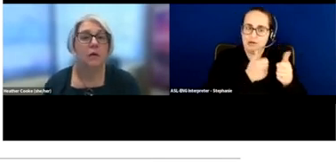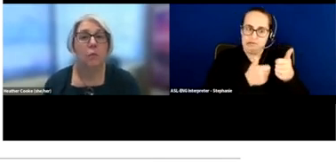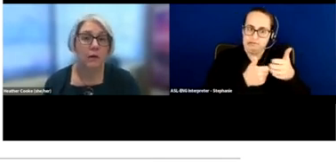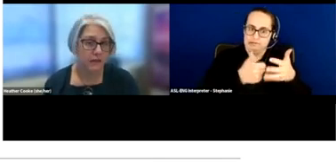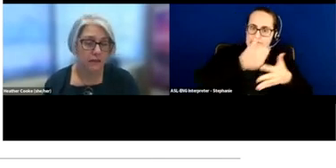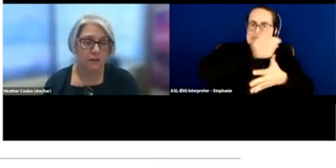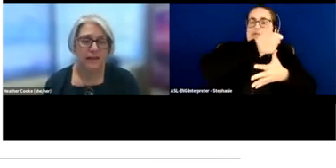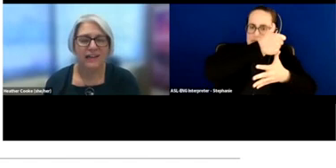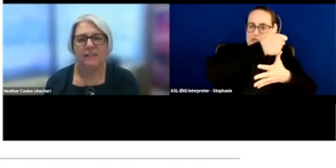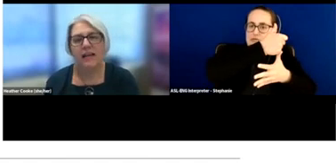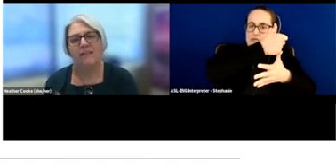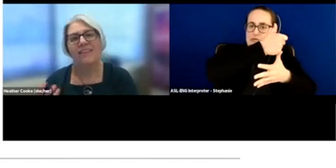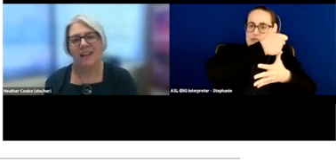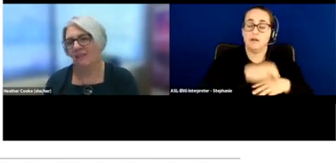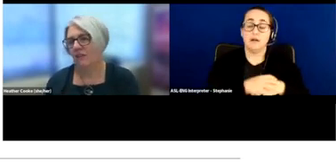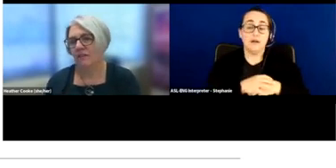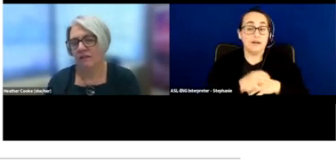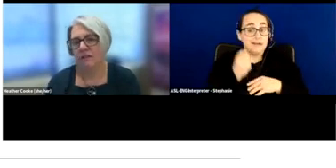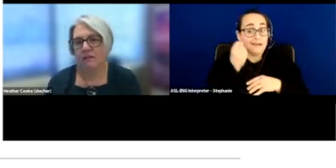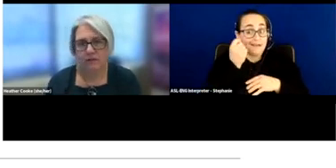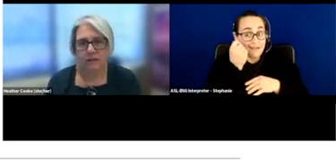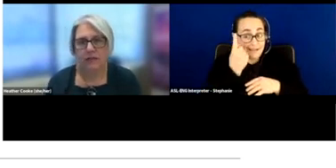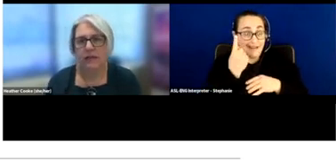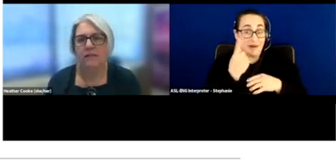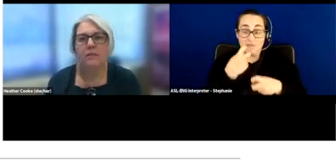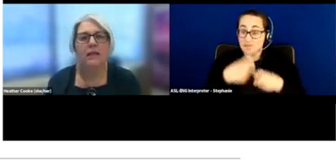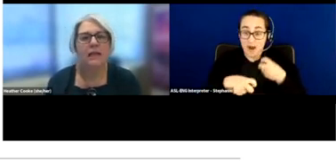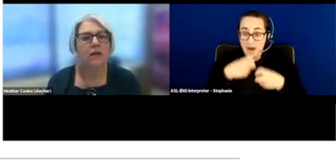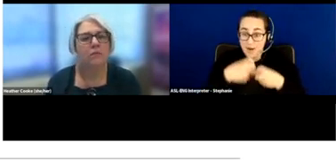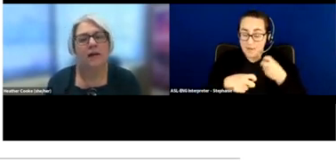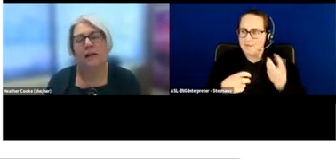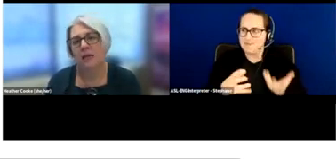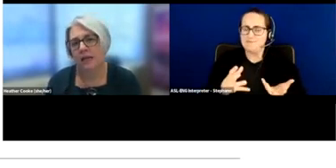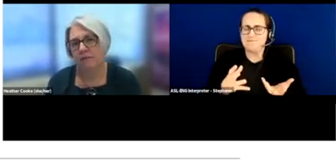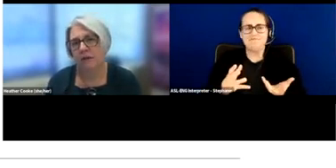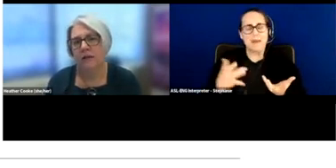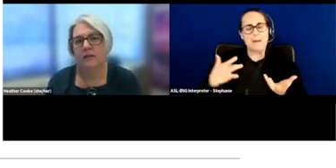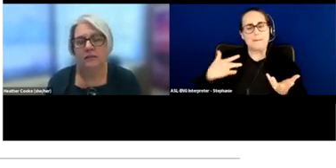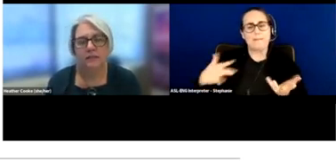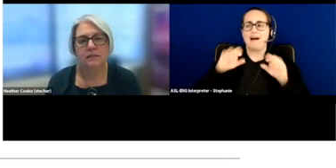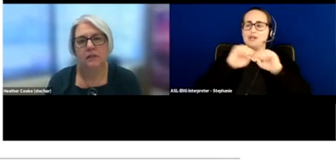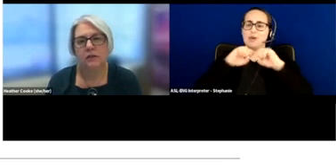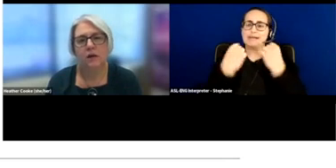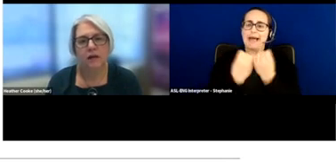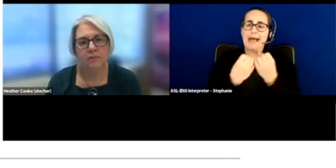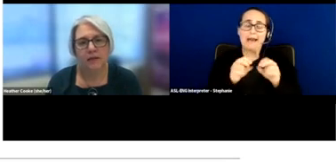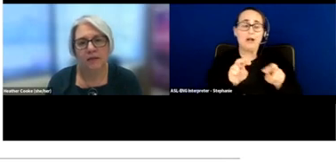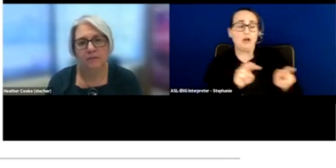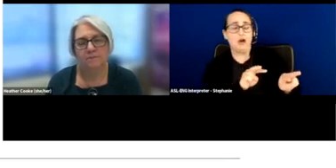to simply being women is that it sanctions the sensibility and simply allows bad behaviour to continue unabated.